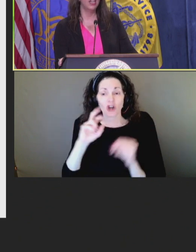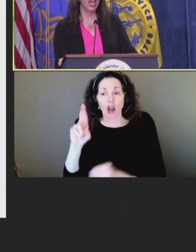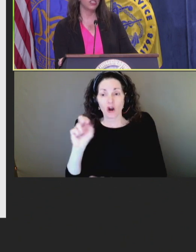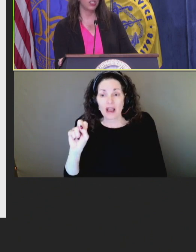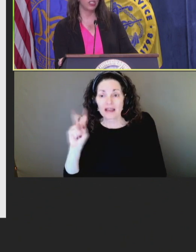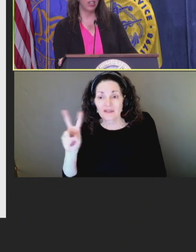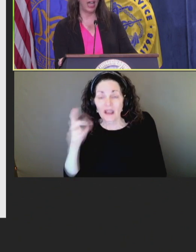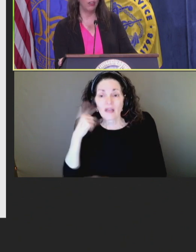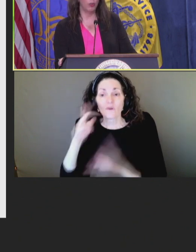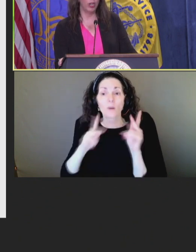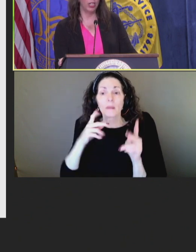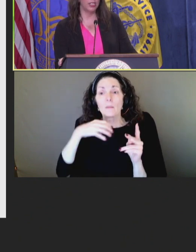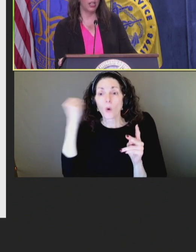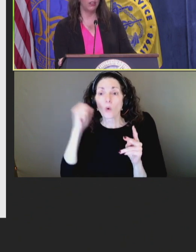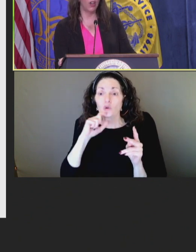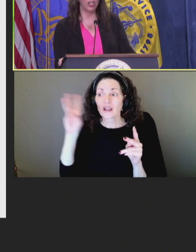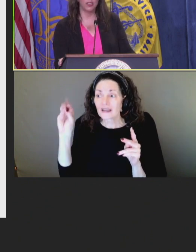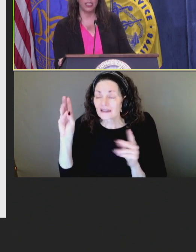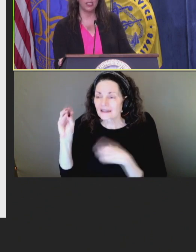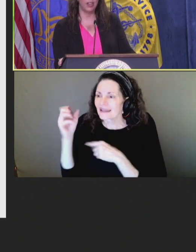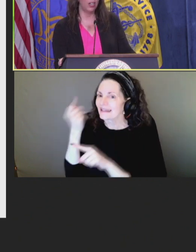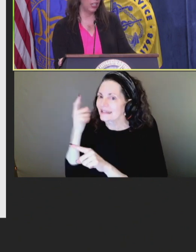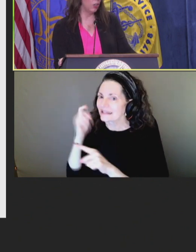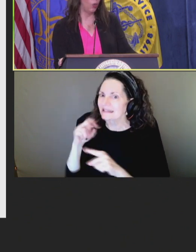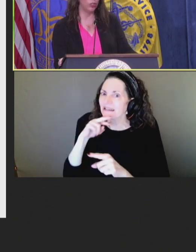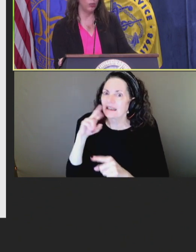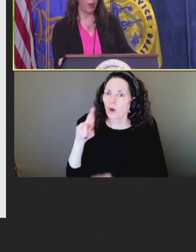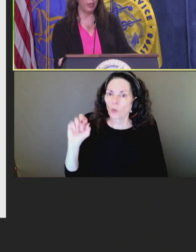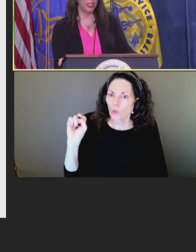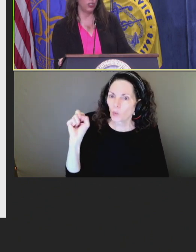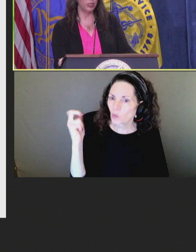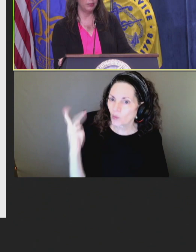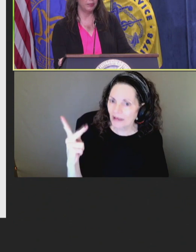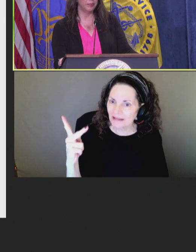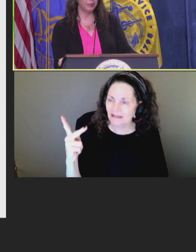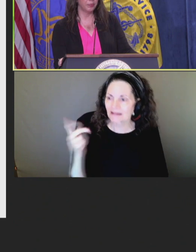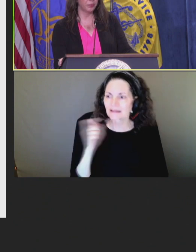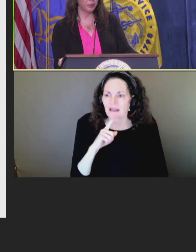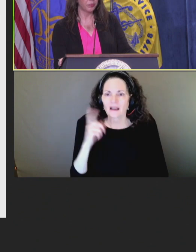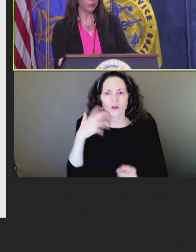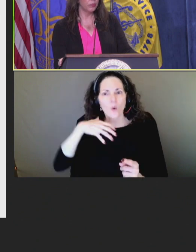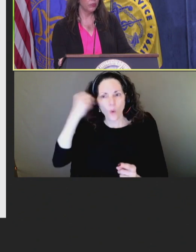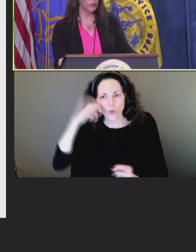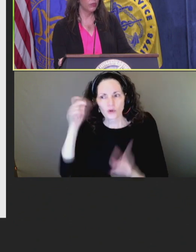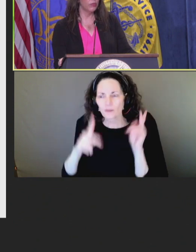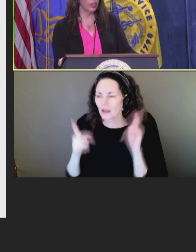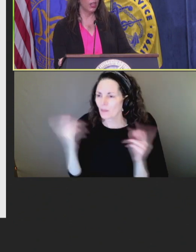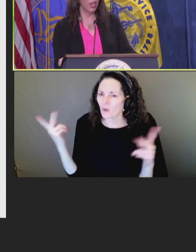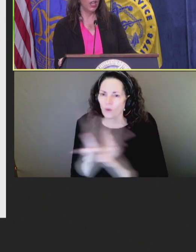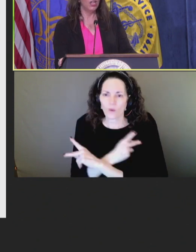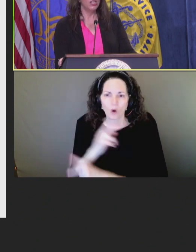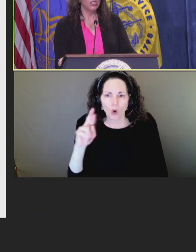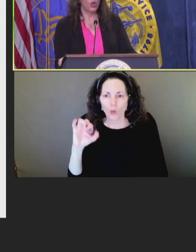as there's a lack of awareness of RSV severity in the older population. So,